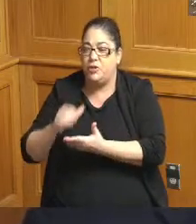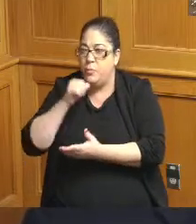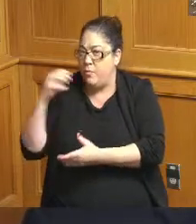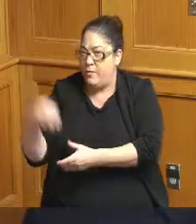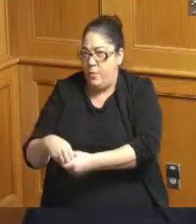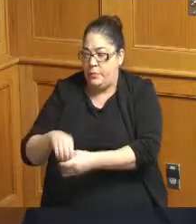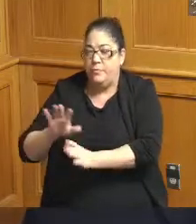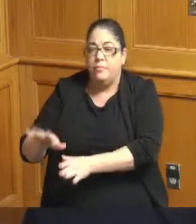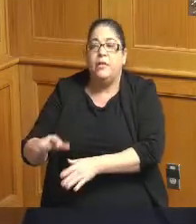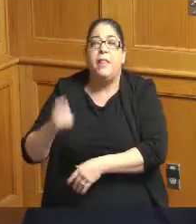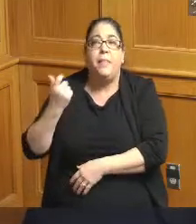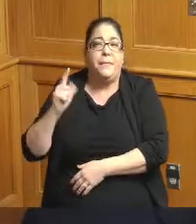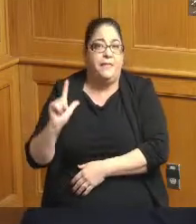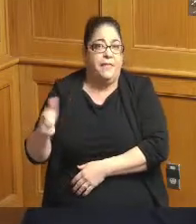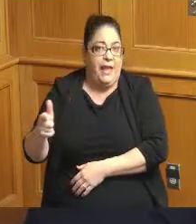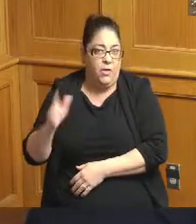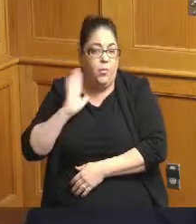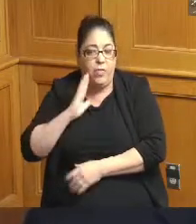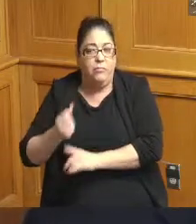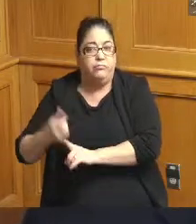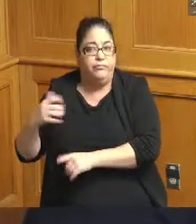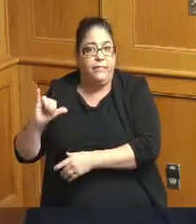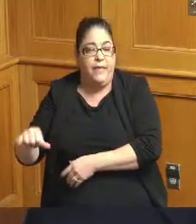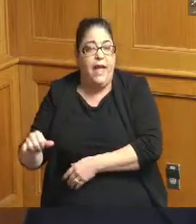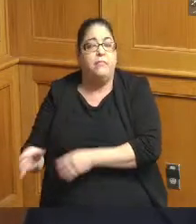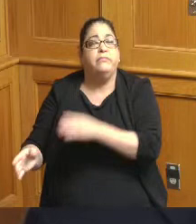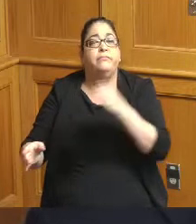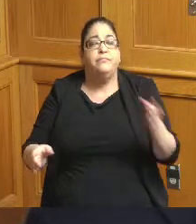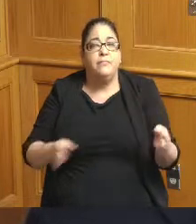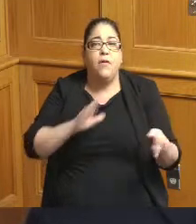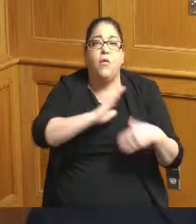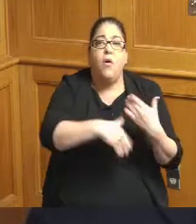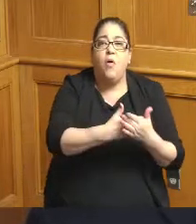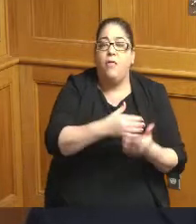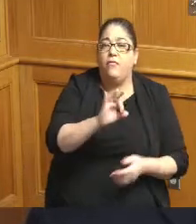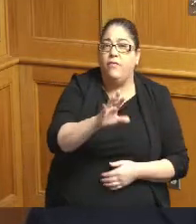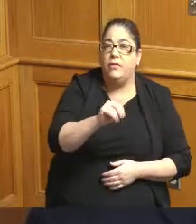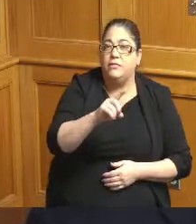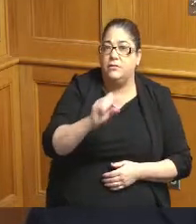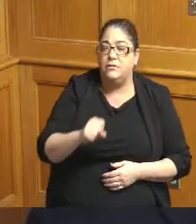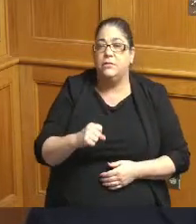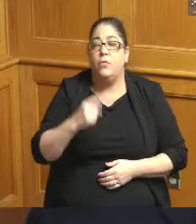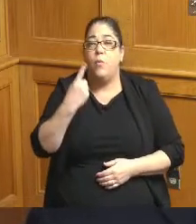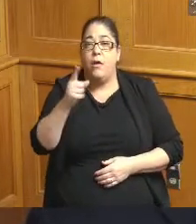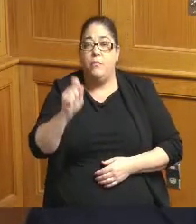will come just a little bit later the budget was recommended at 1.2 billion dollars which is the